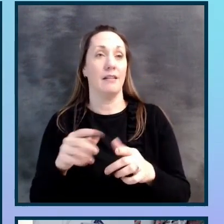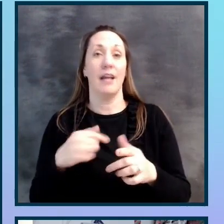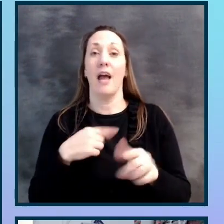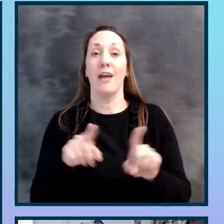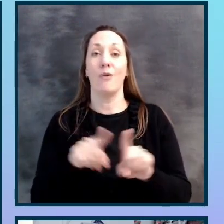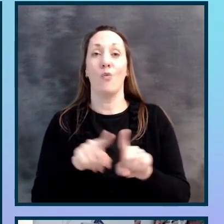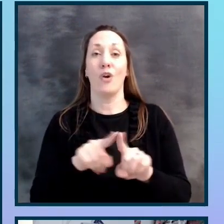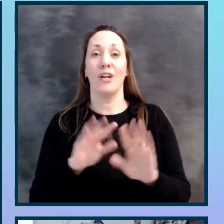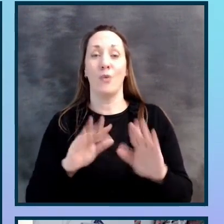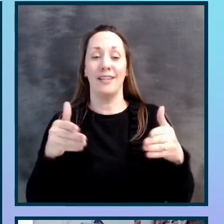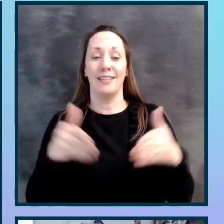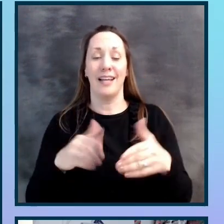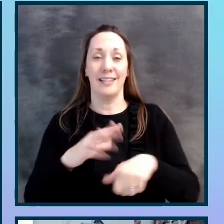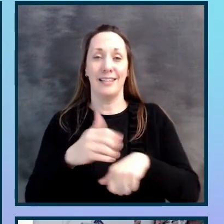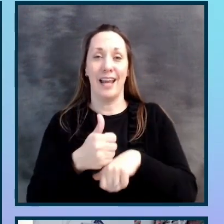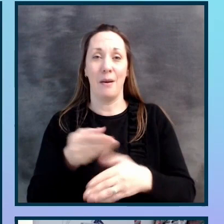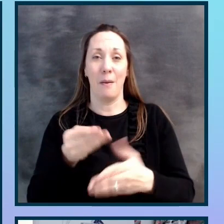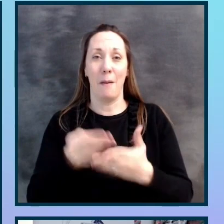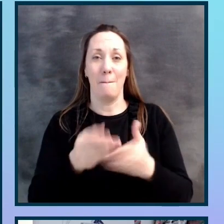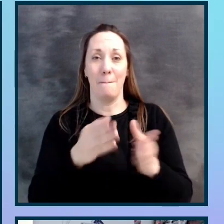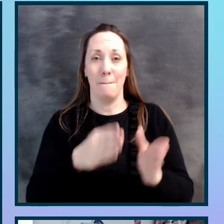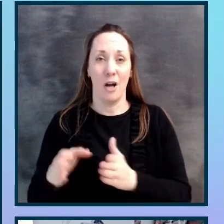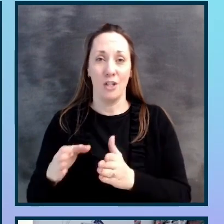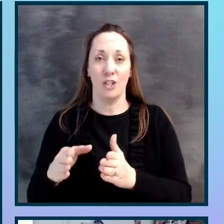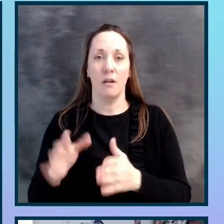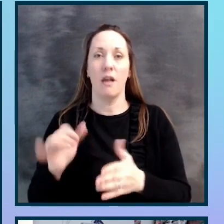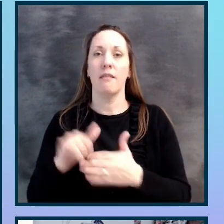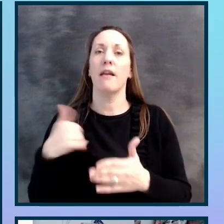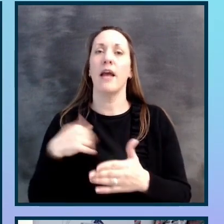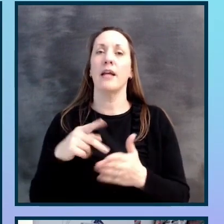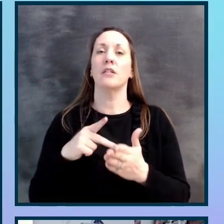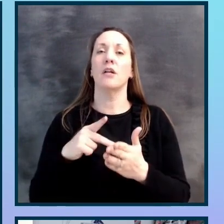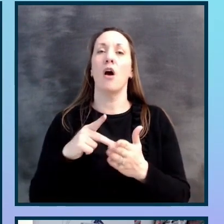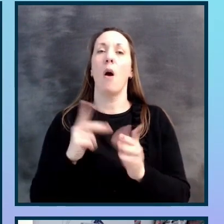This team consists of a product manager, project manager,